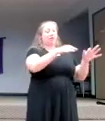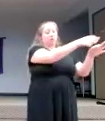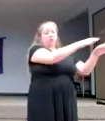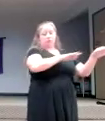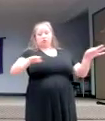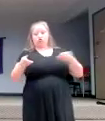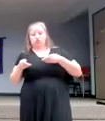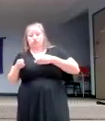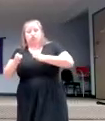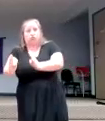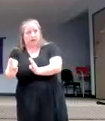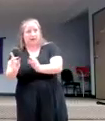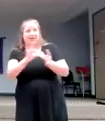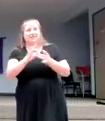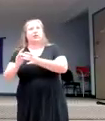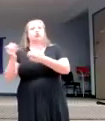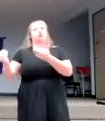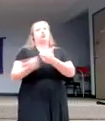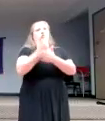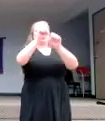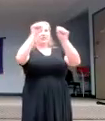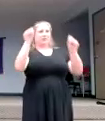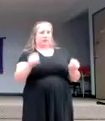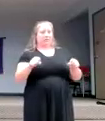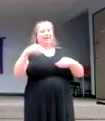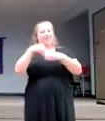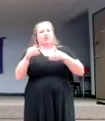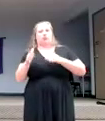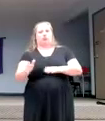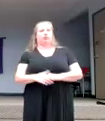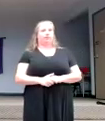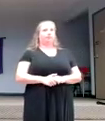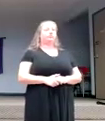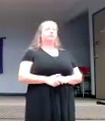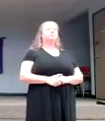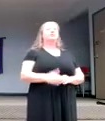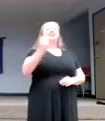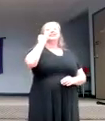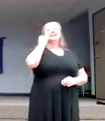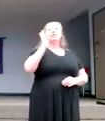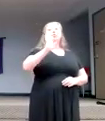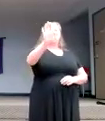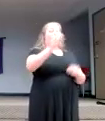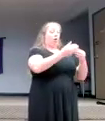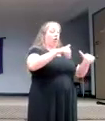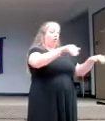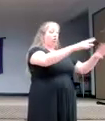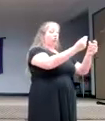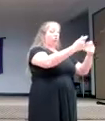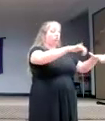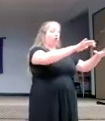it into the new piping system within the street. If your lot does require a grinder pump system,